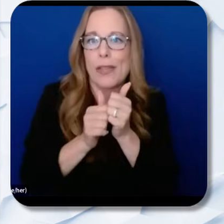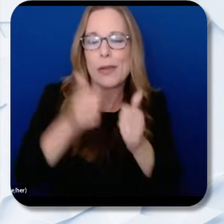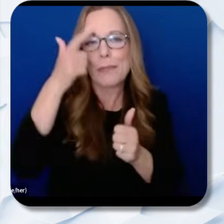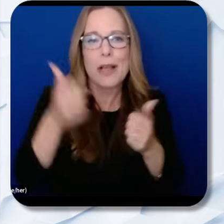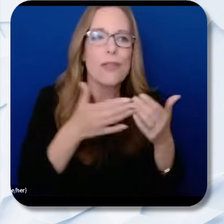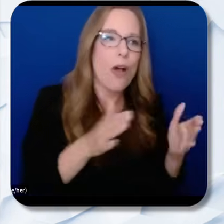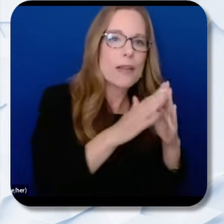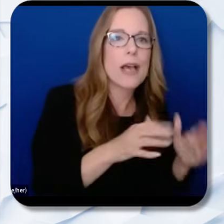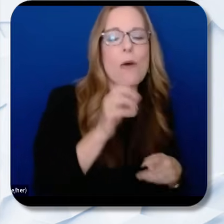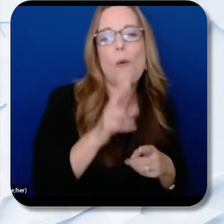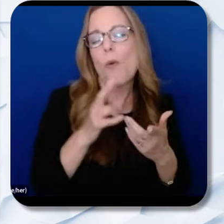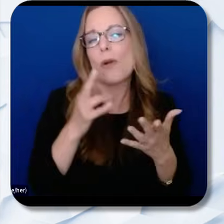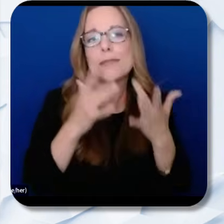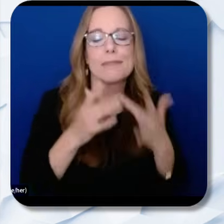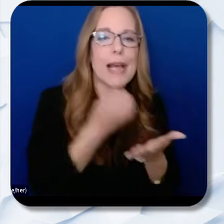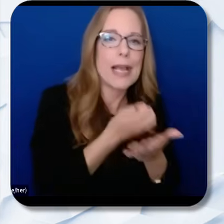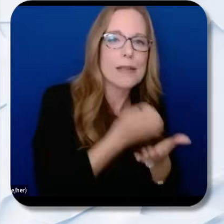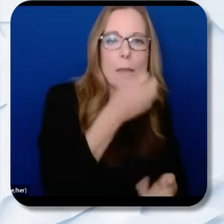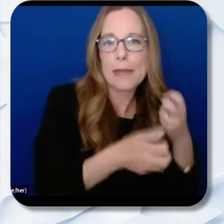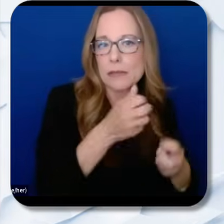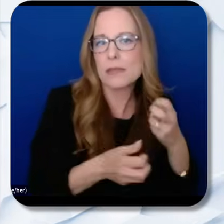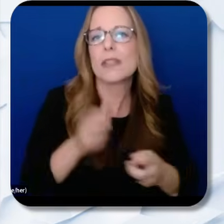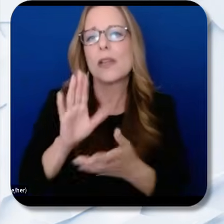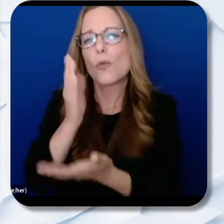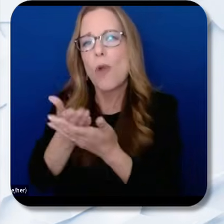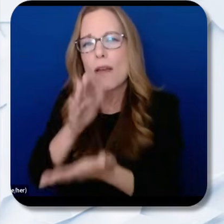annual housing questionnaires, staff training, and most importantly,